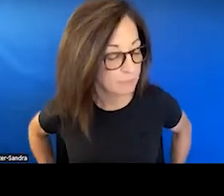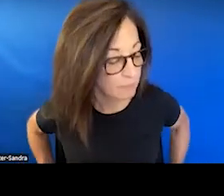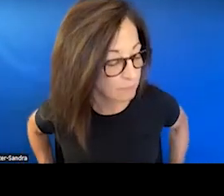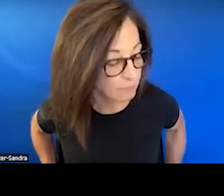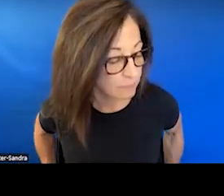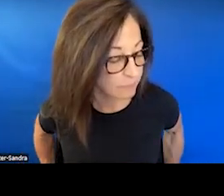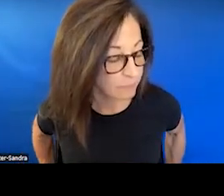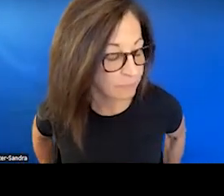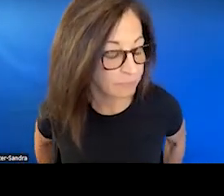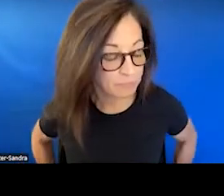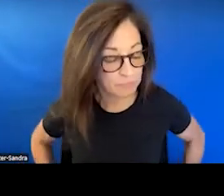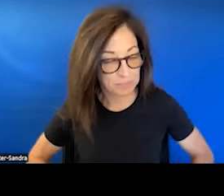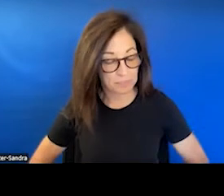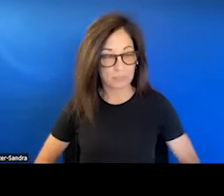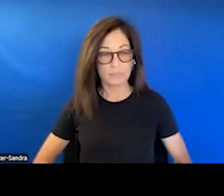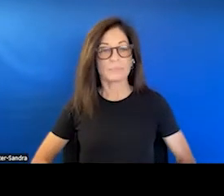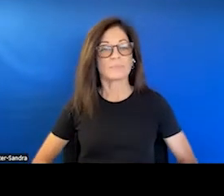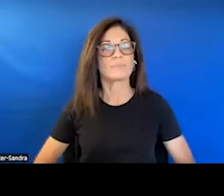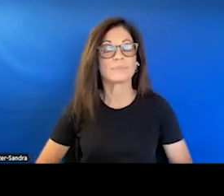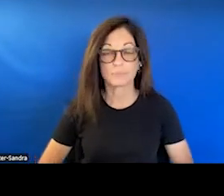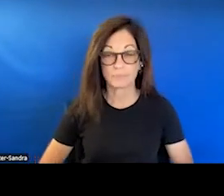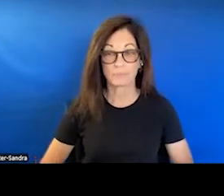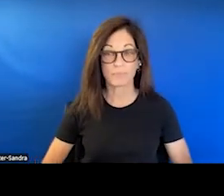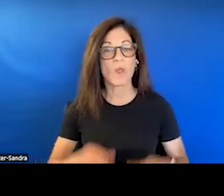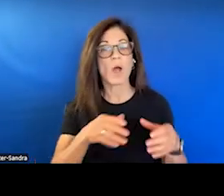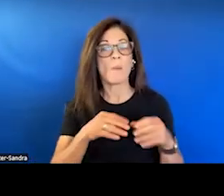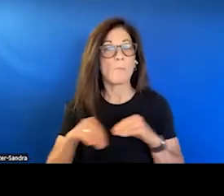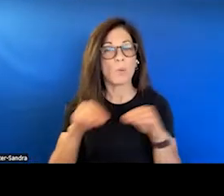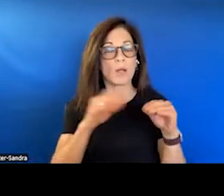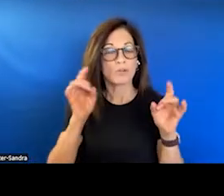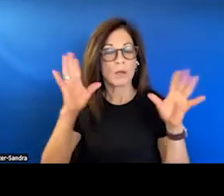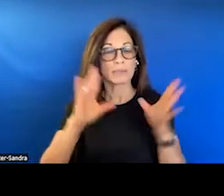SO, PROVIDER, SO, MOBILE CRISIS INTERVENTION SORRY VOICES CAN BE DELIVERED THROUGH EITHER